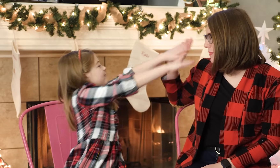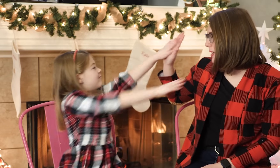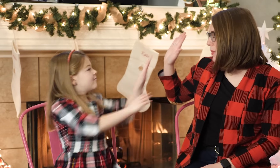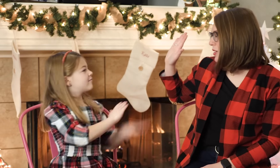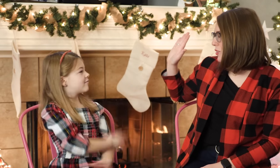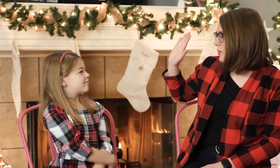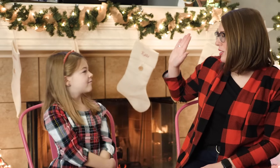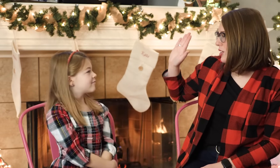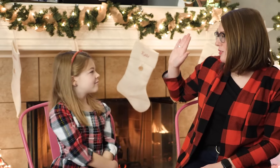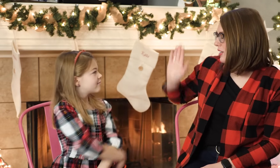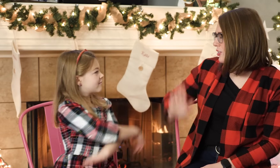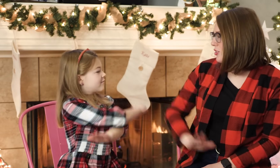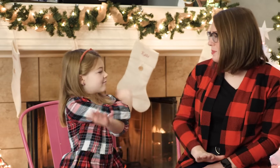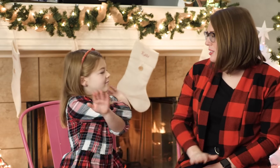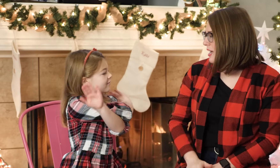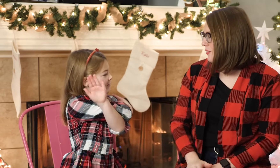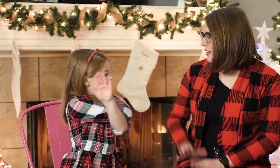By the way you look really cute in your Christmas outfit.